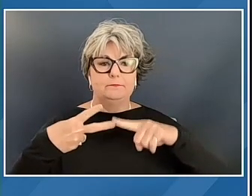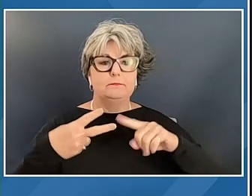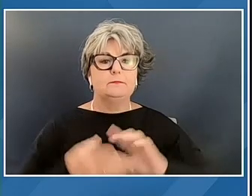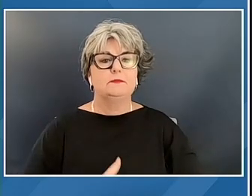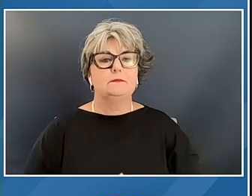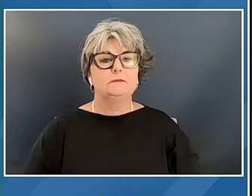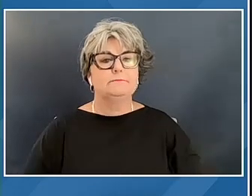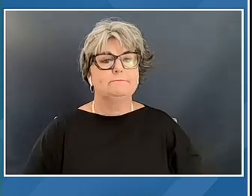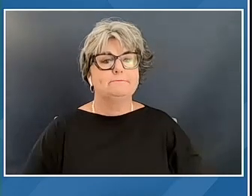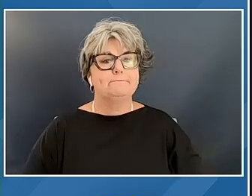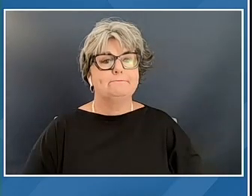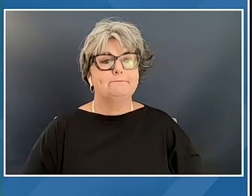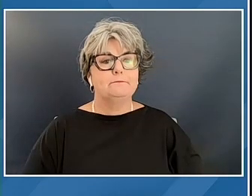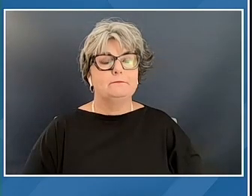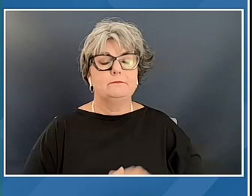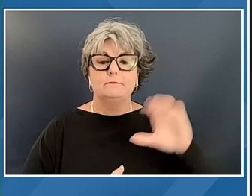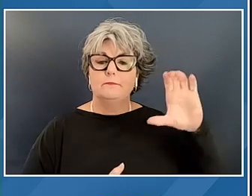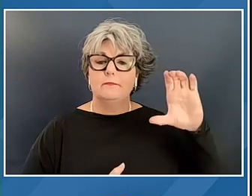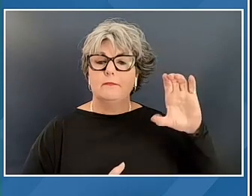Okay, I will open that up for discussion.